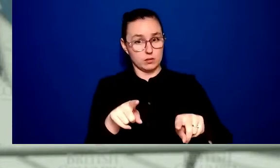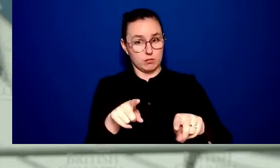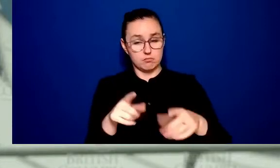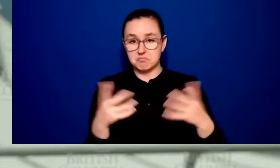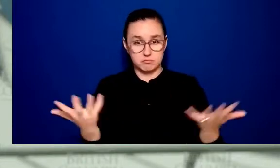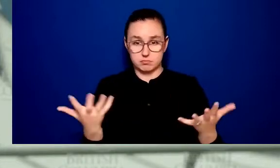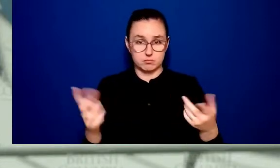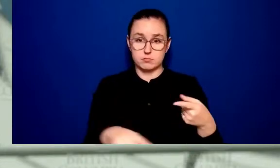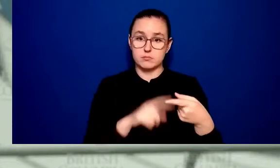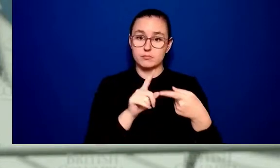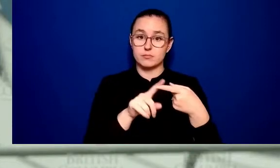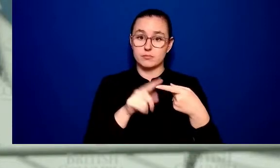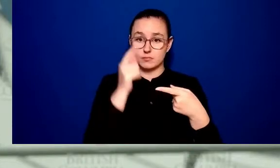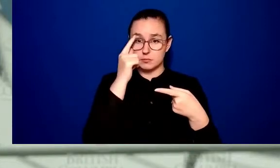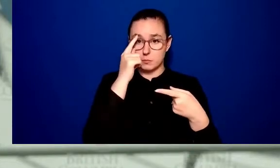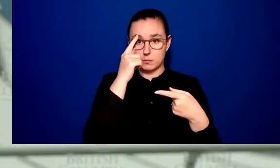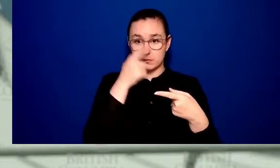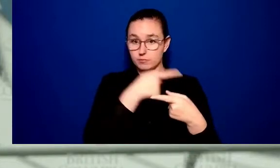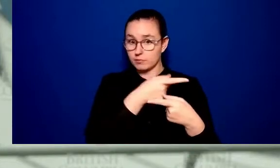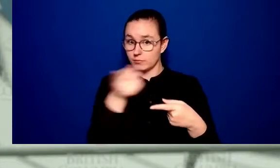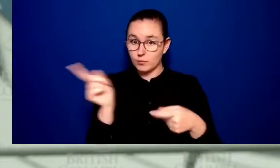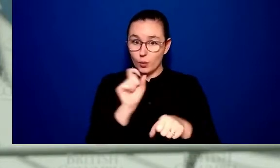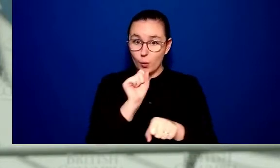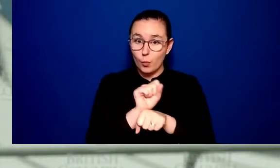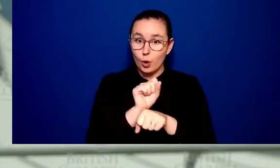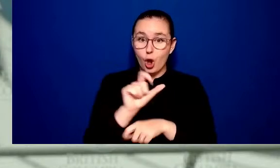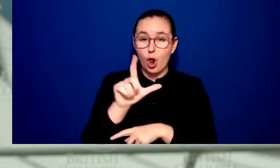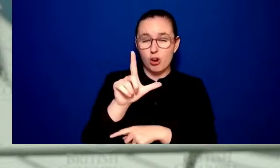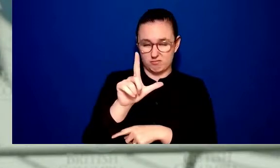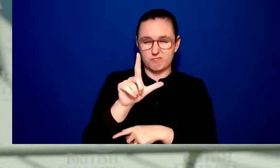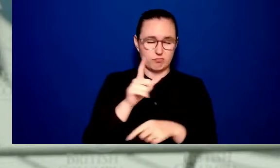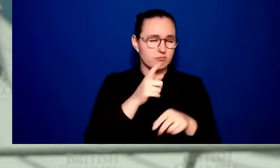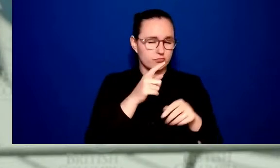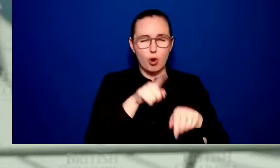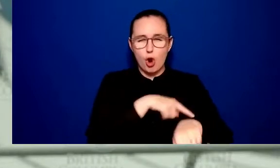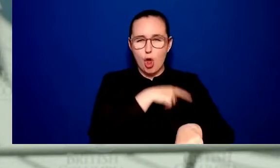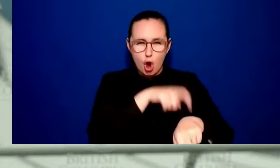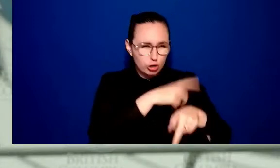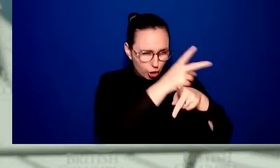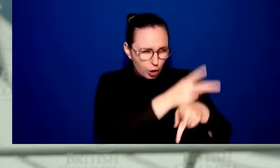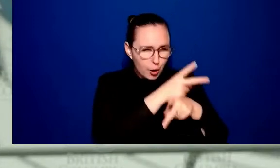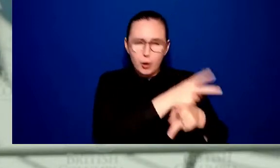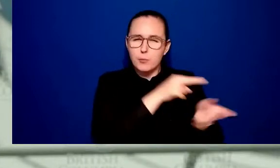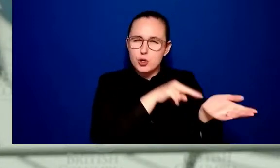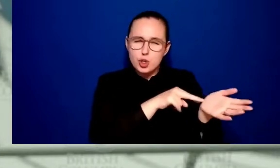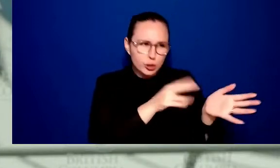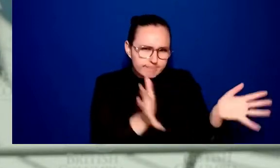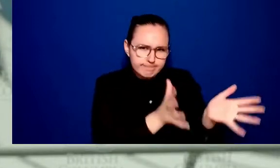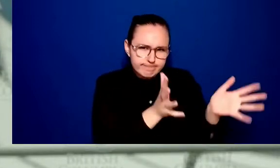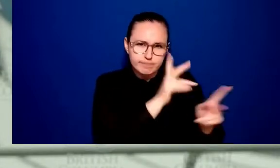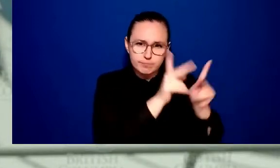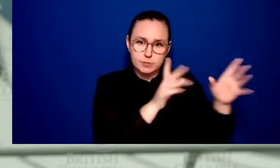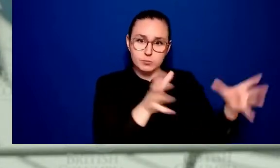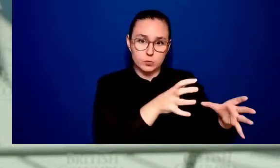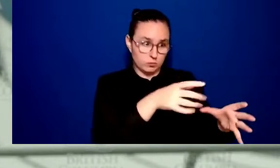term care and assisted living. Has come into effect. In a